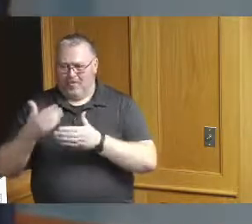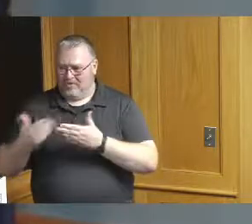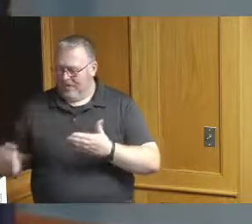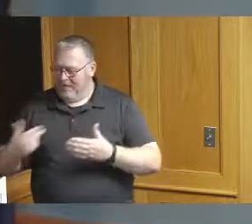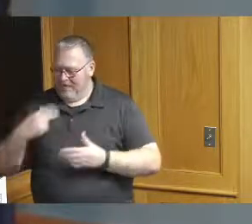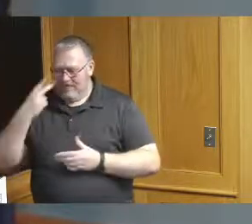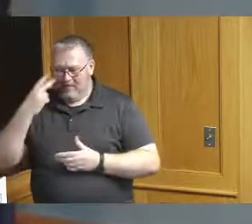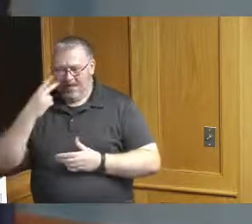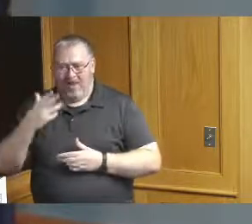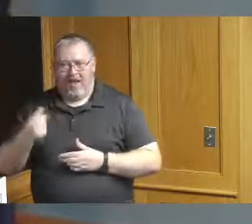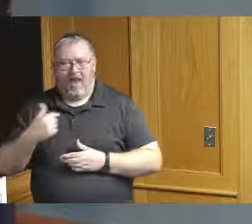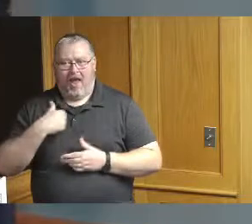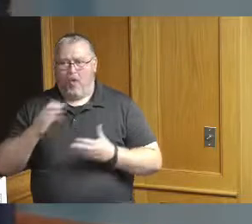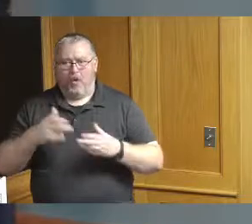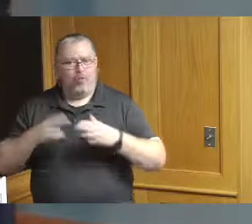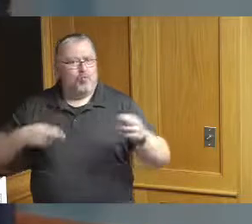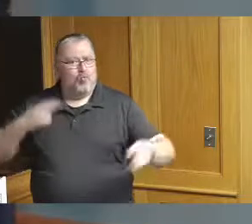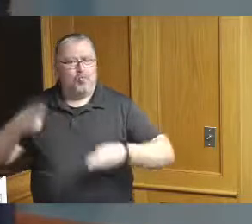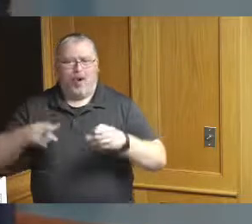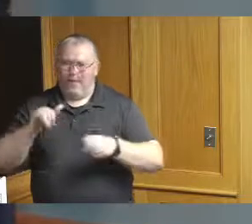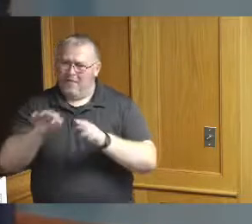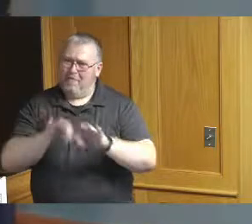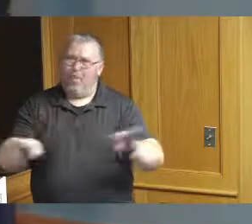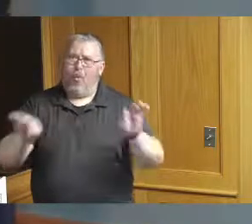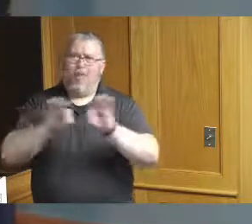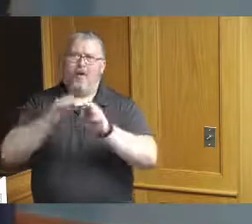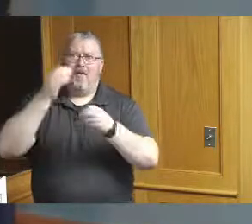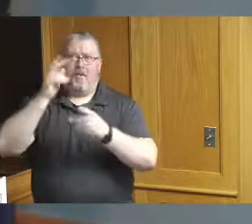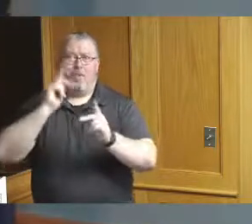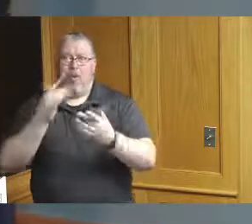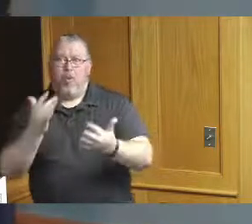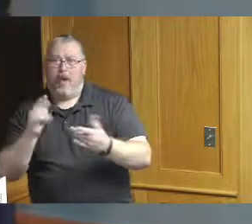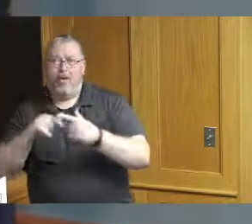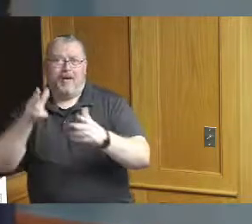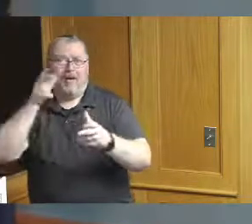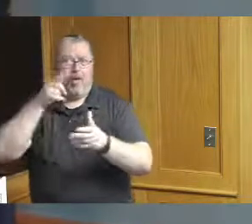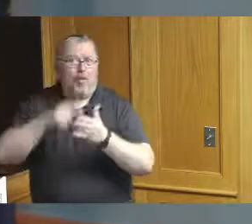and i don't want to rush this this is so important people are waiting to hear what you have to say